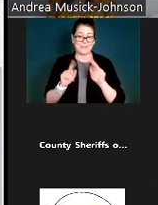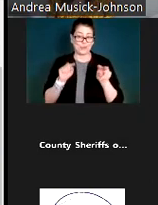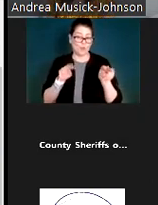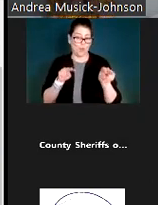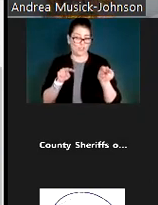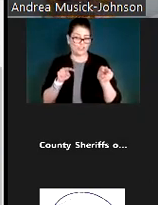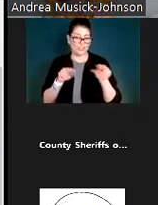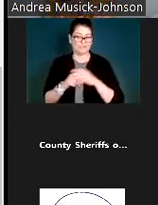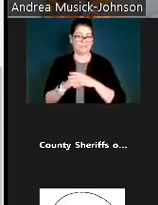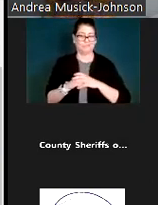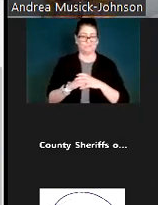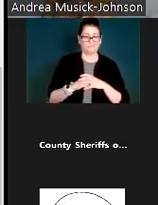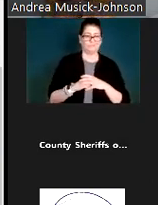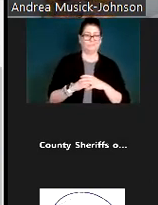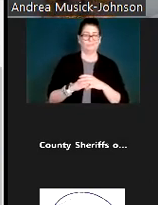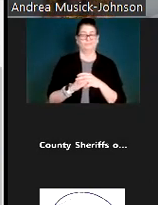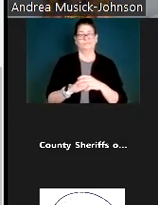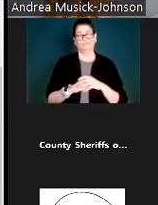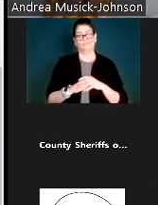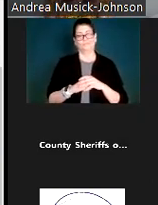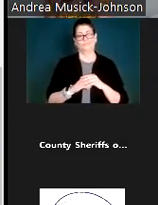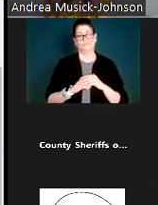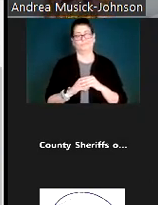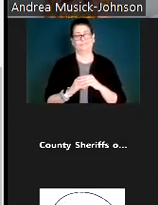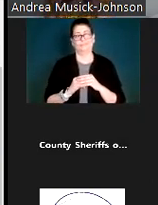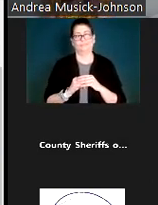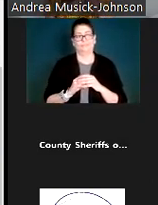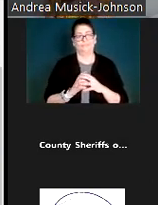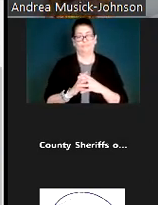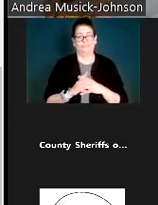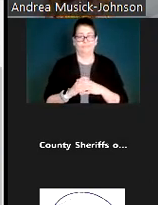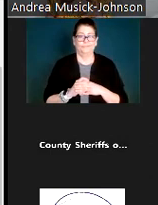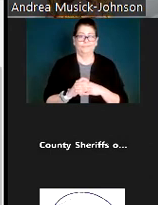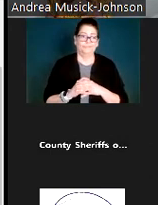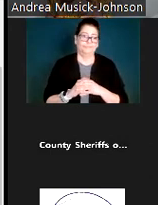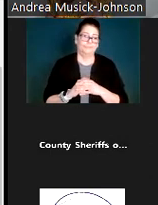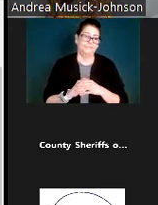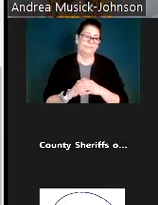And what that's going to do is that is going to put him, excuse me I already had him in there.